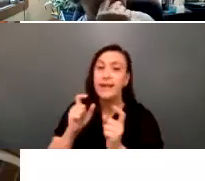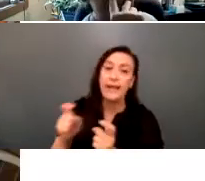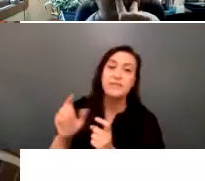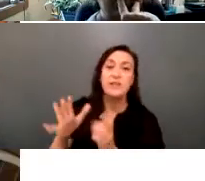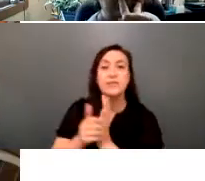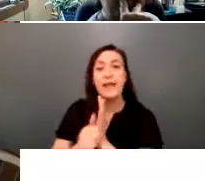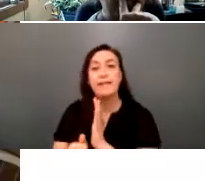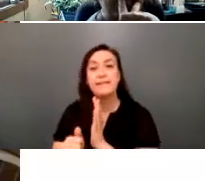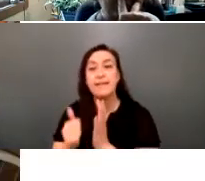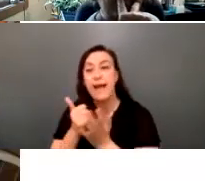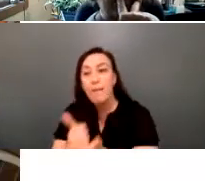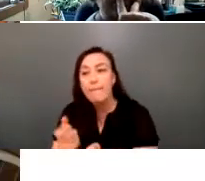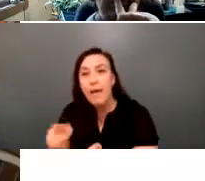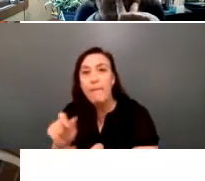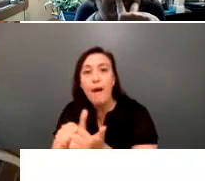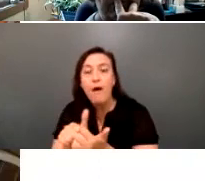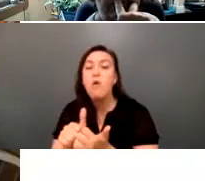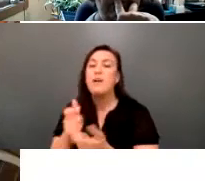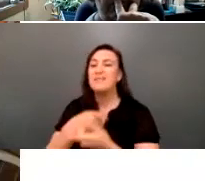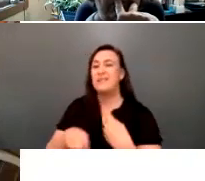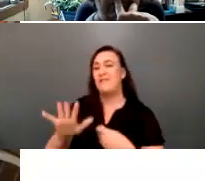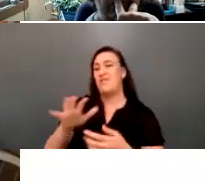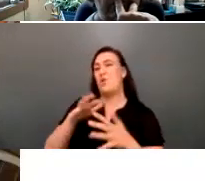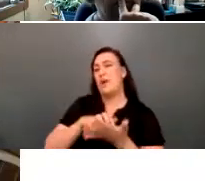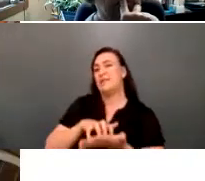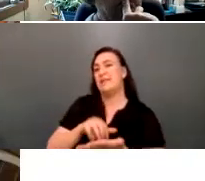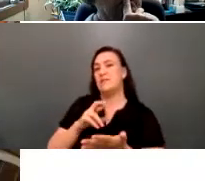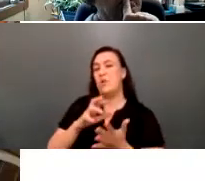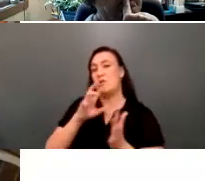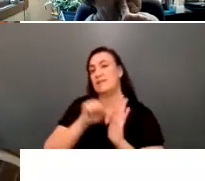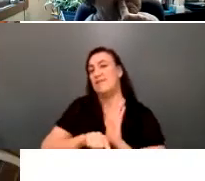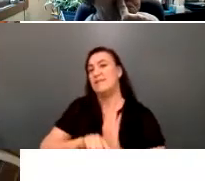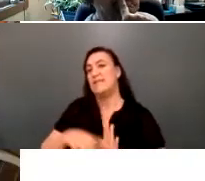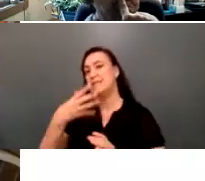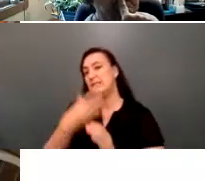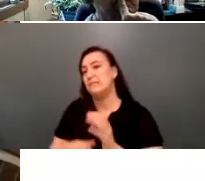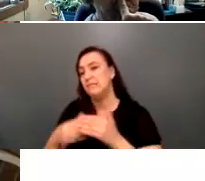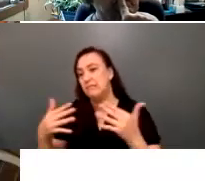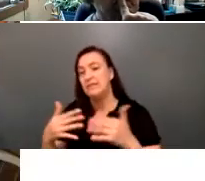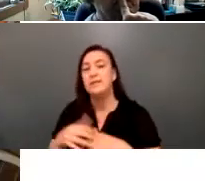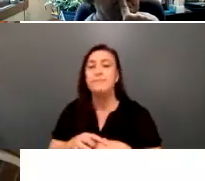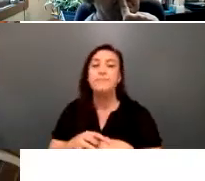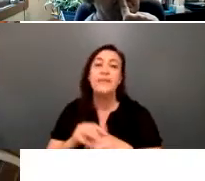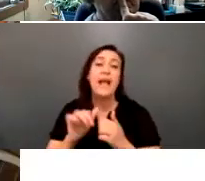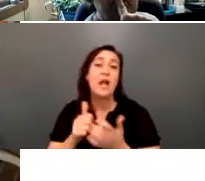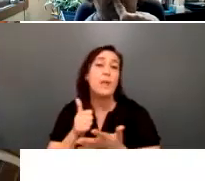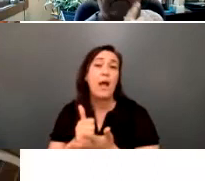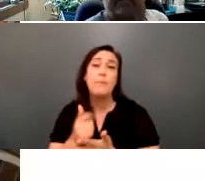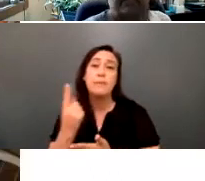helping them instead of focusing on their areas of weaknesses or deficit. And how do we help people in a proactive way?